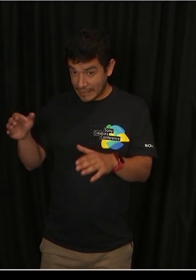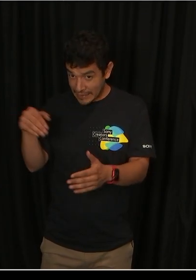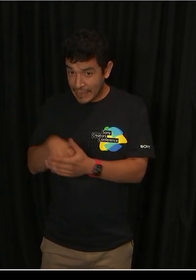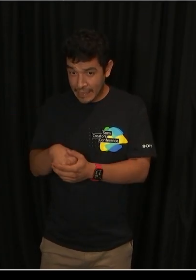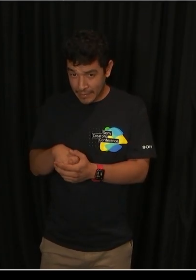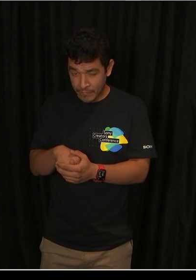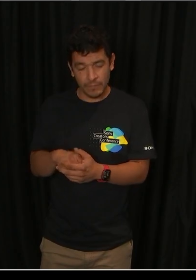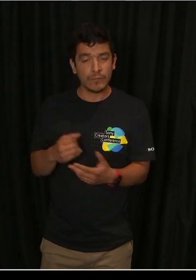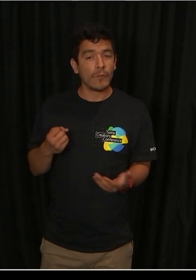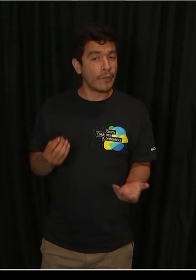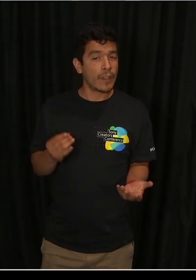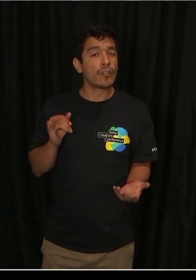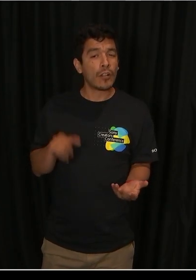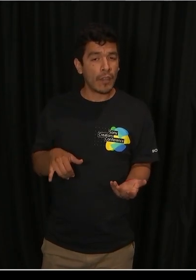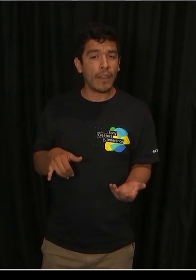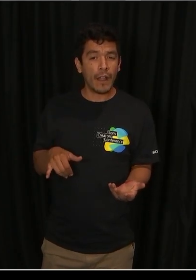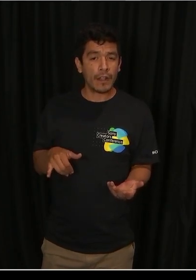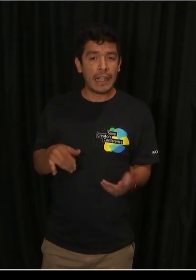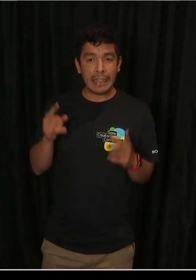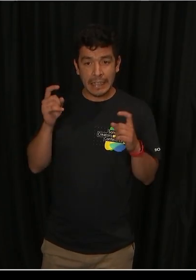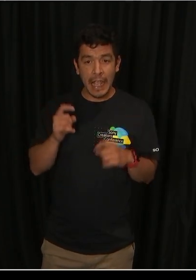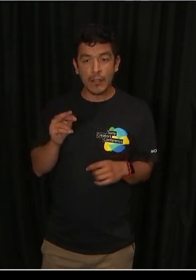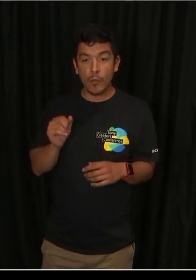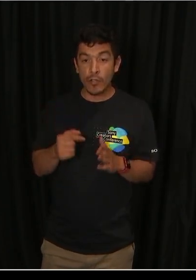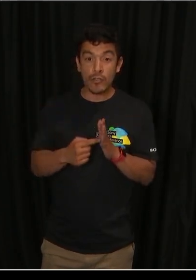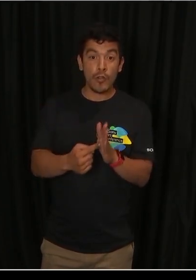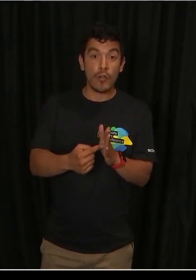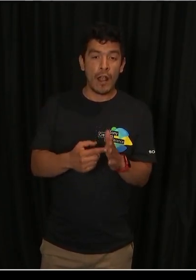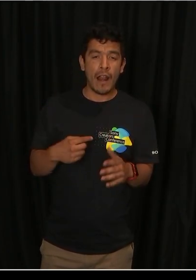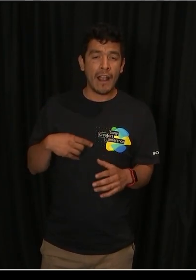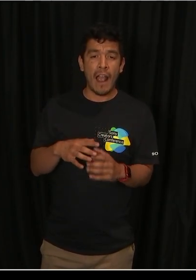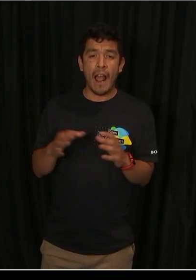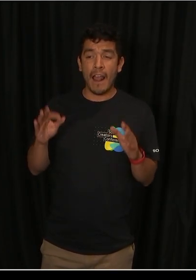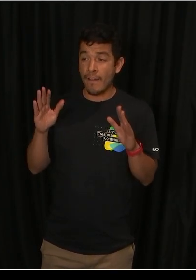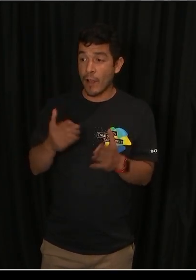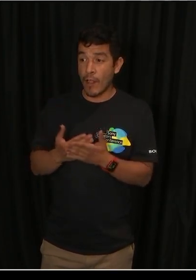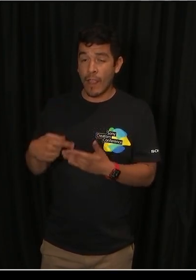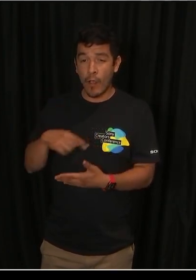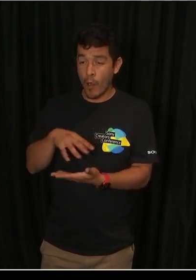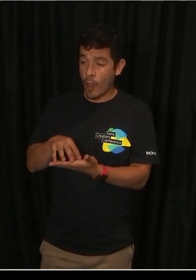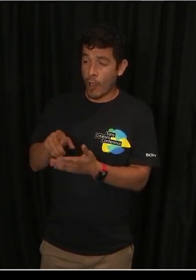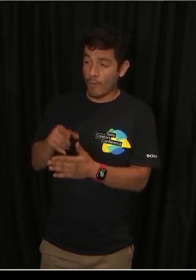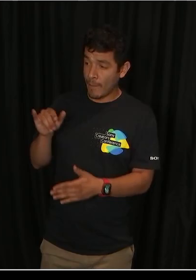So that test was lit and rendered and there were a lot of awesome things that we learned from it.